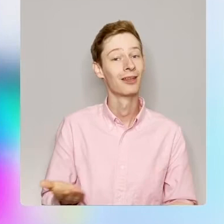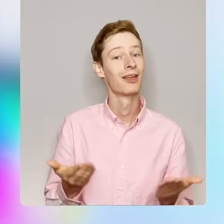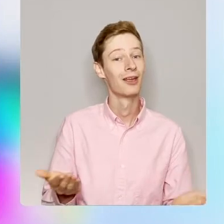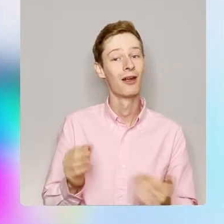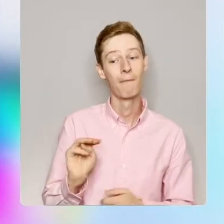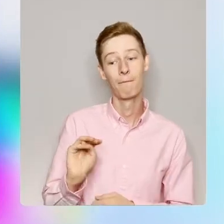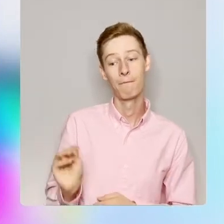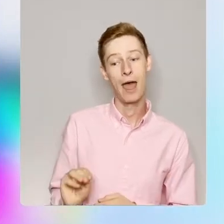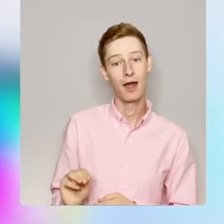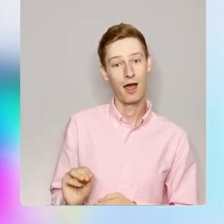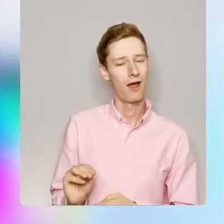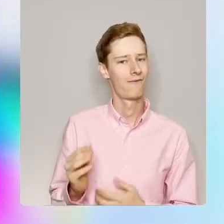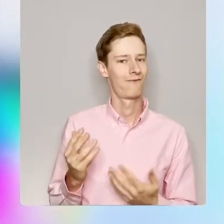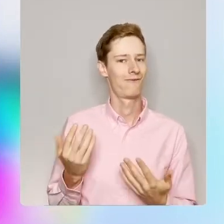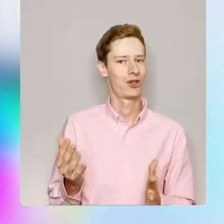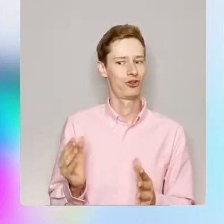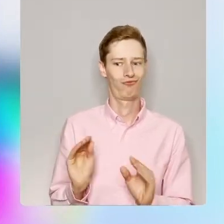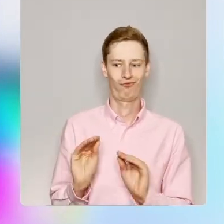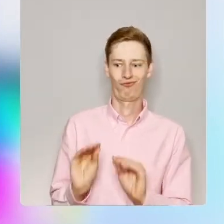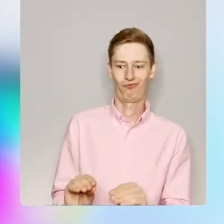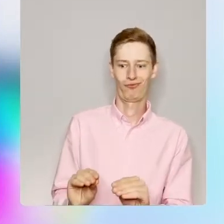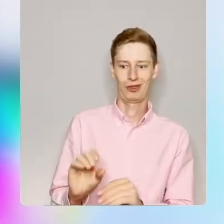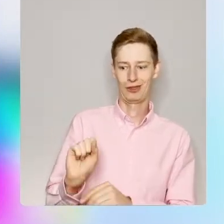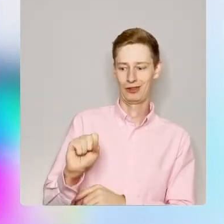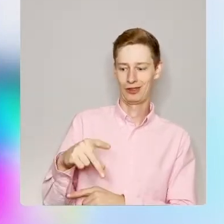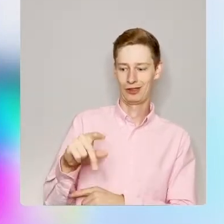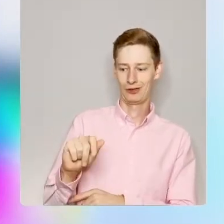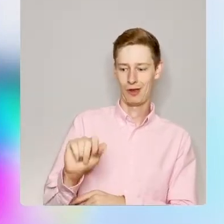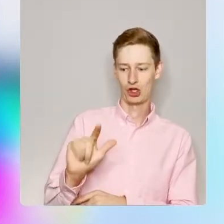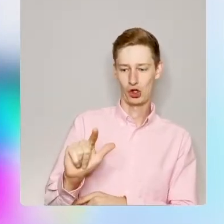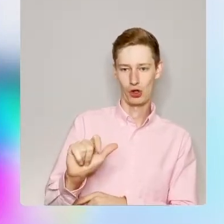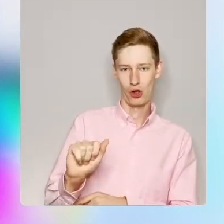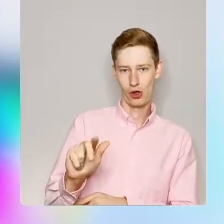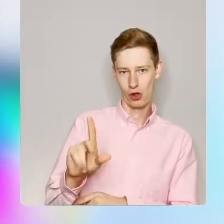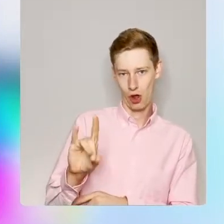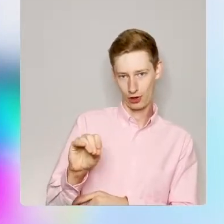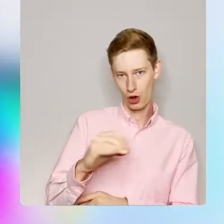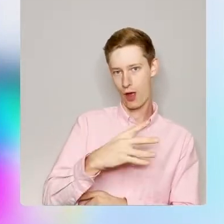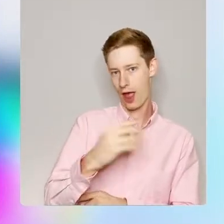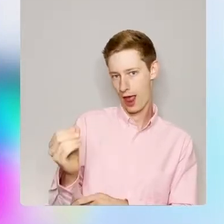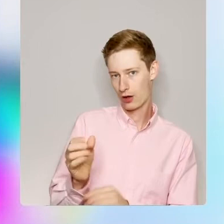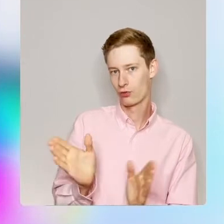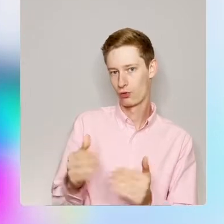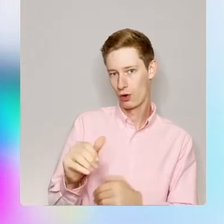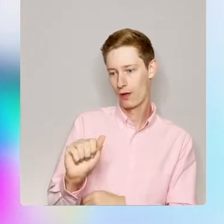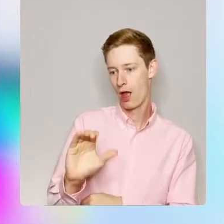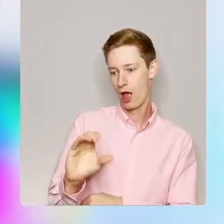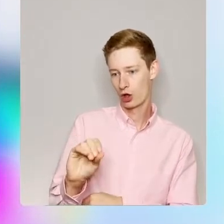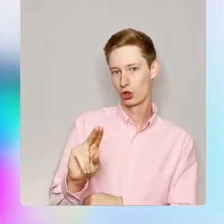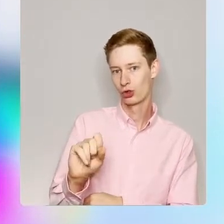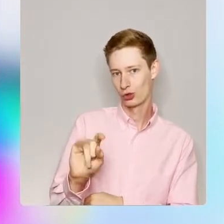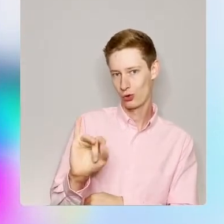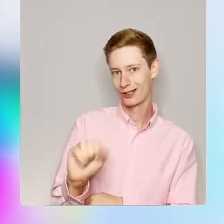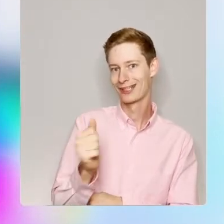Here at Meta, we've already implemented Spatial Audio and room acoustics in a number of different VR applications.